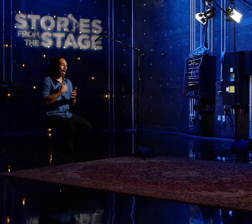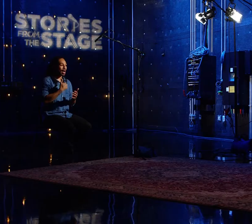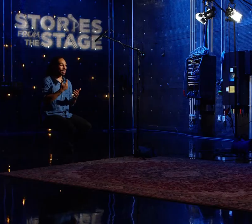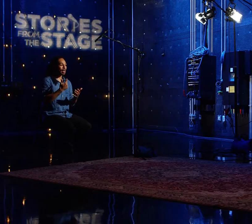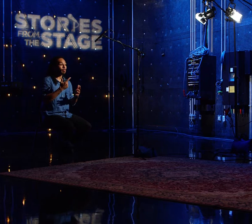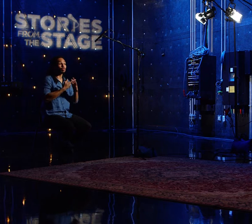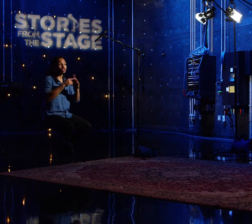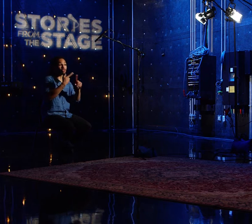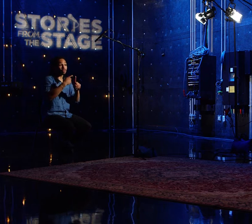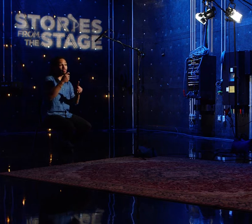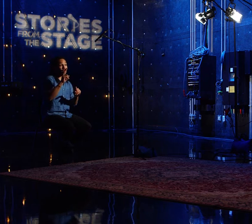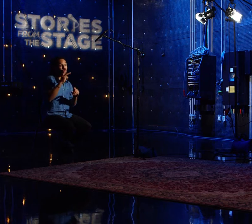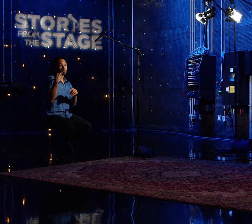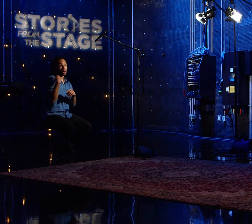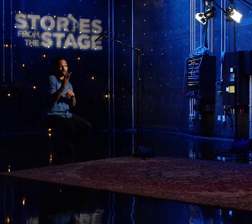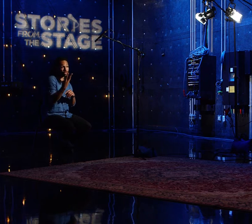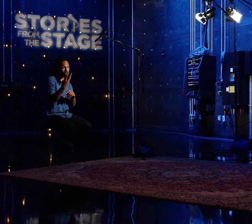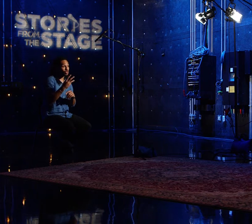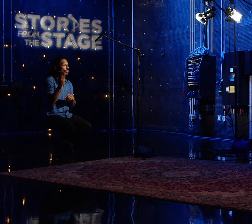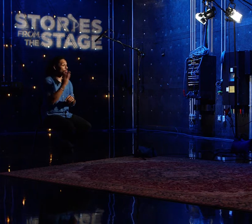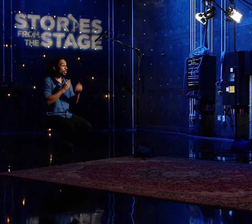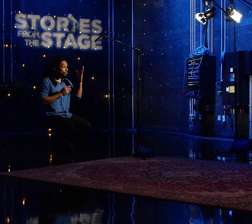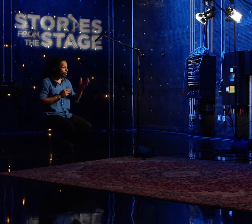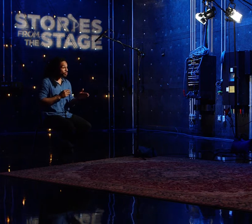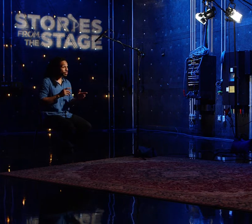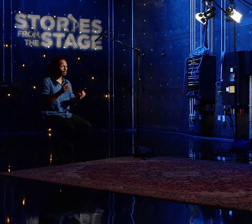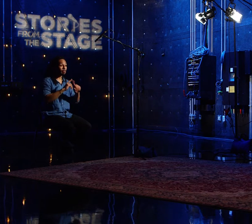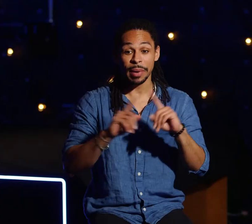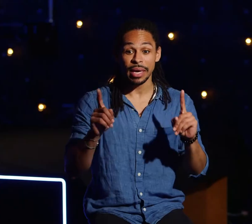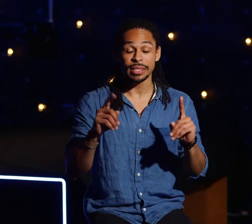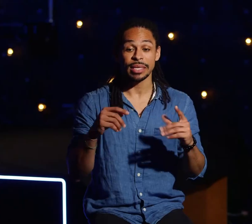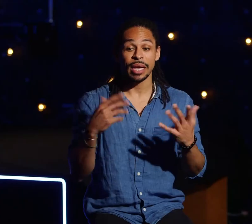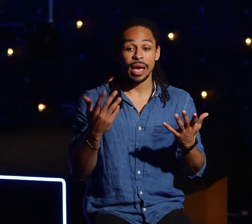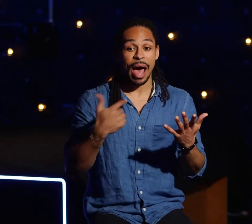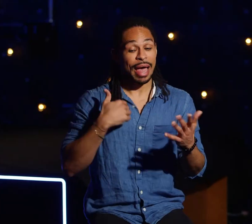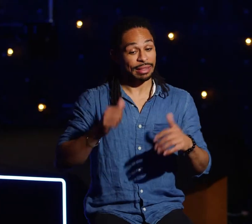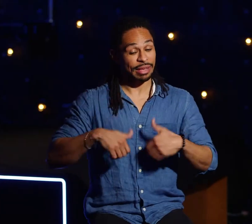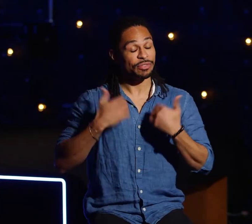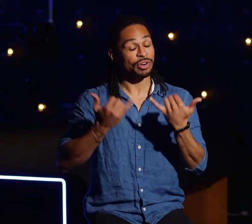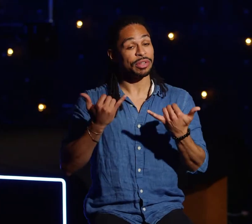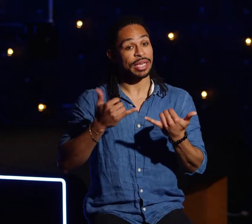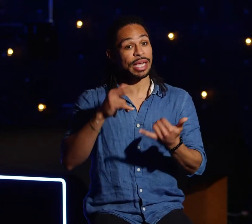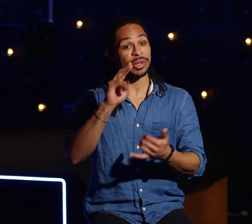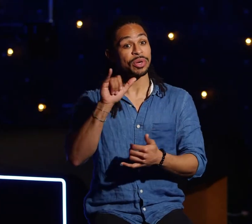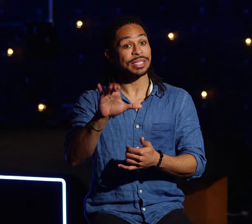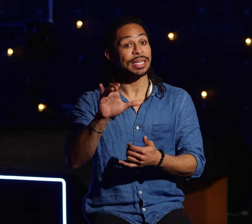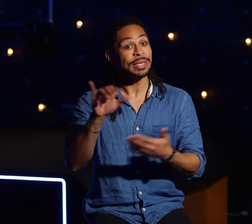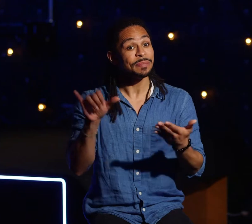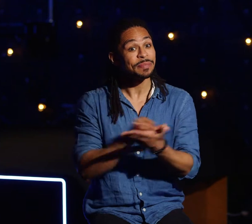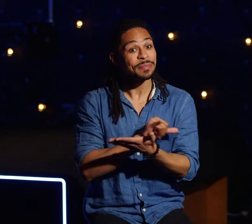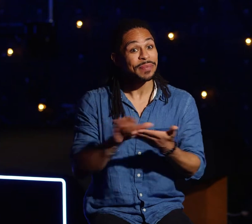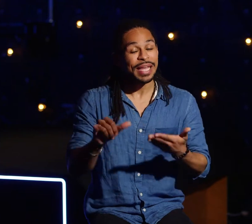I am originally from Vancouver, Washington, which is on the west coast, but I live currently in New York City.